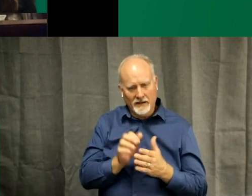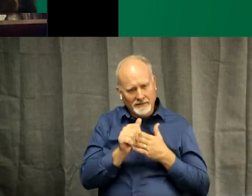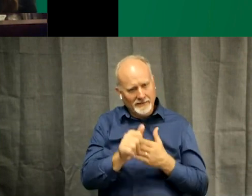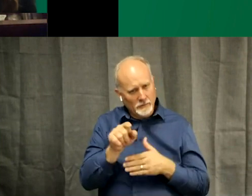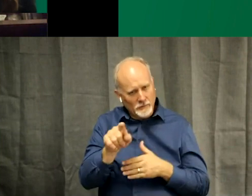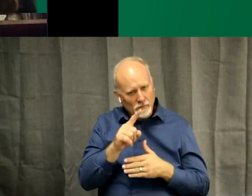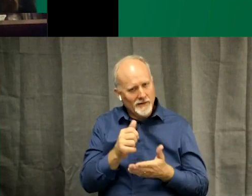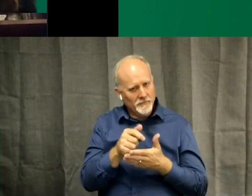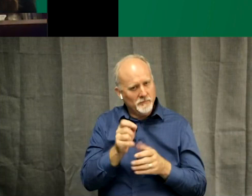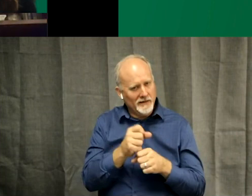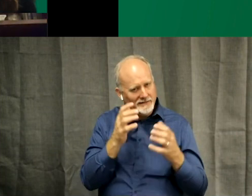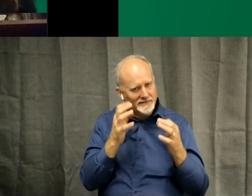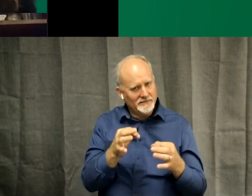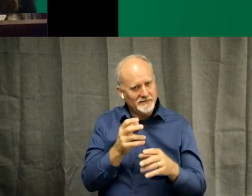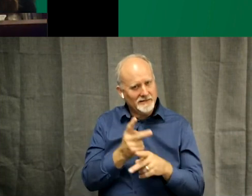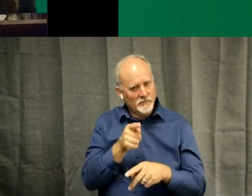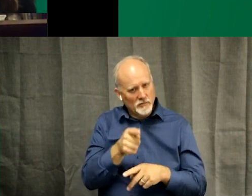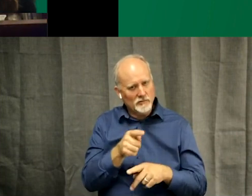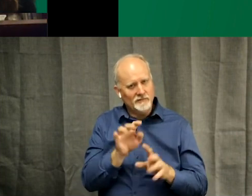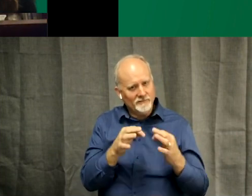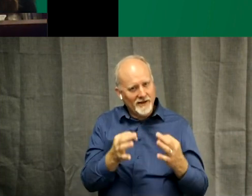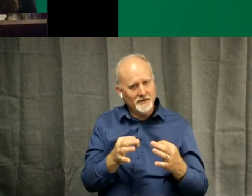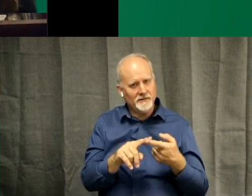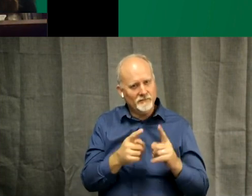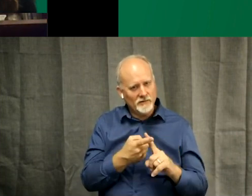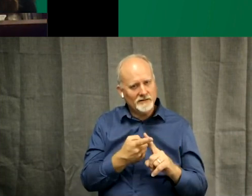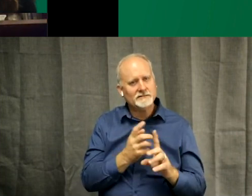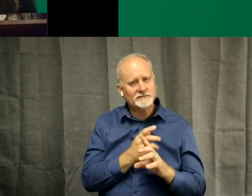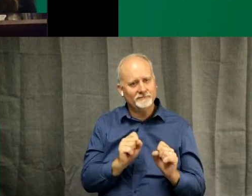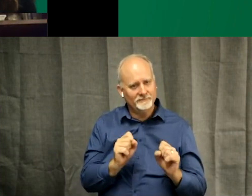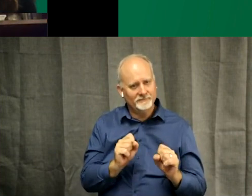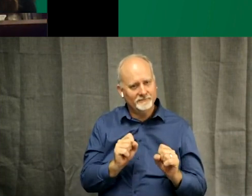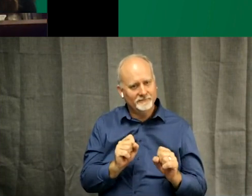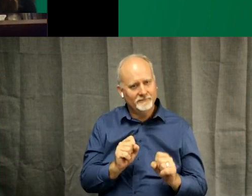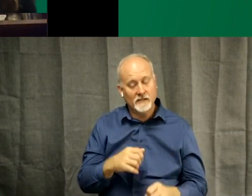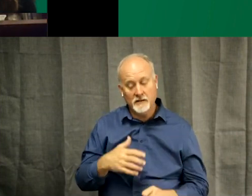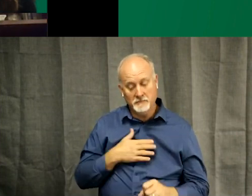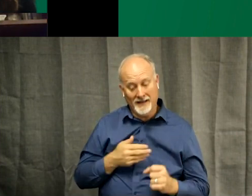decisions to keep you your family friends and the community safe my closing comments will focus